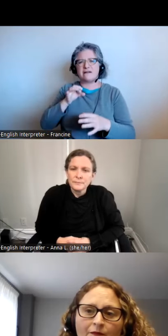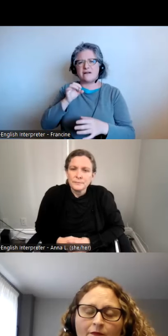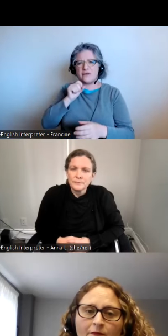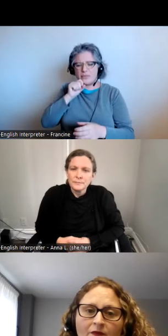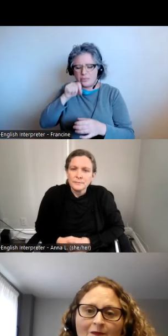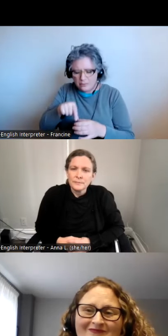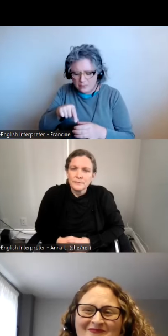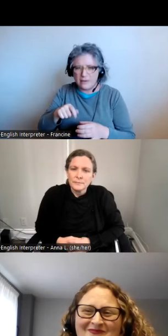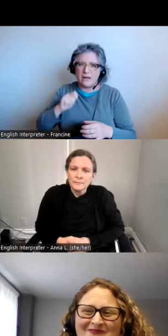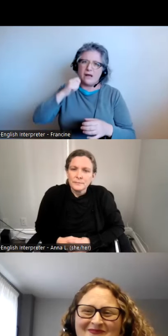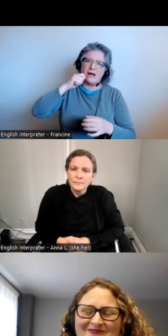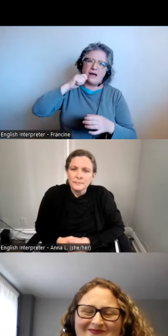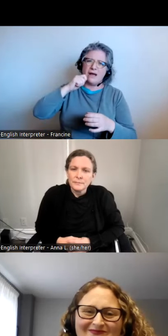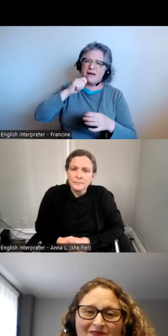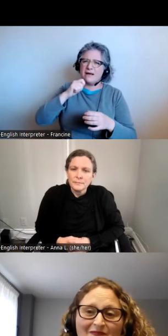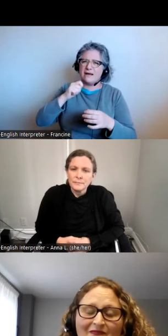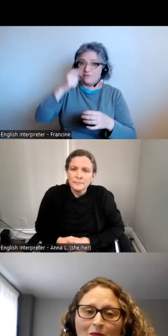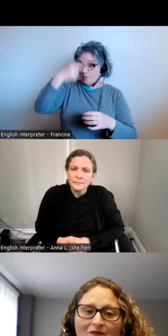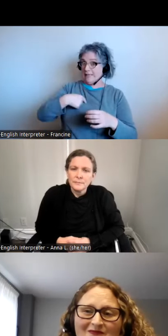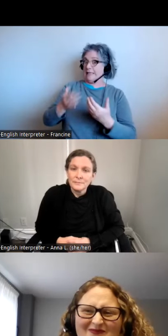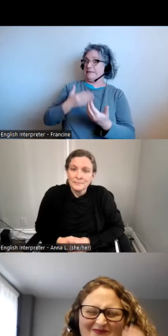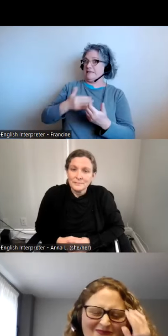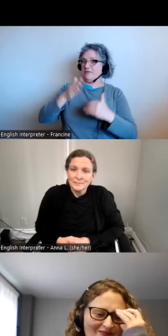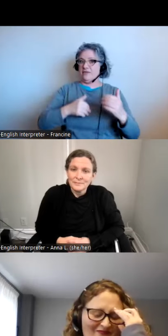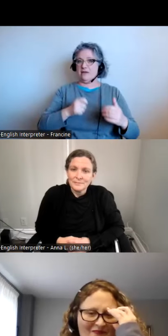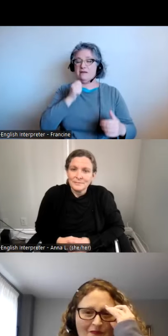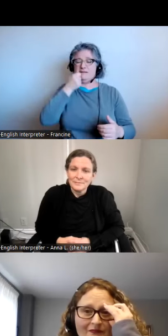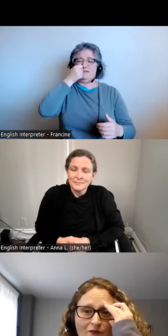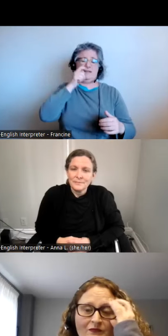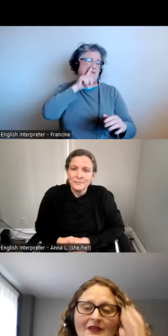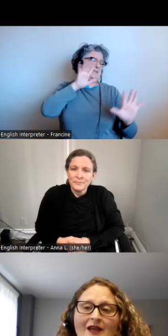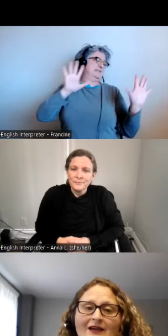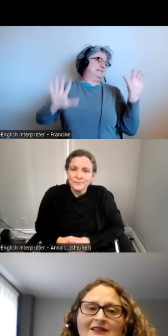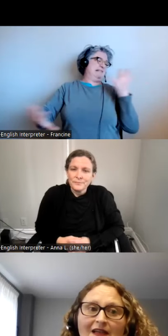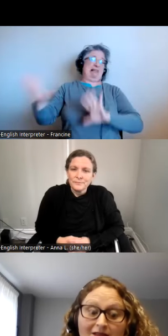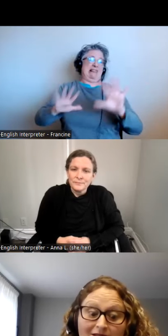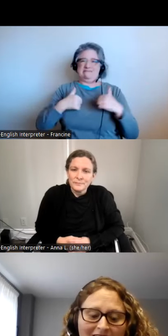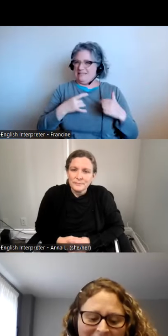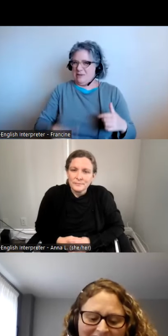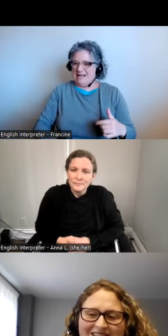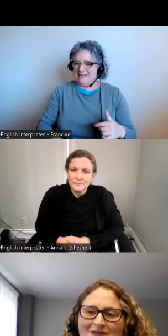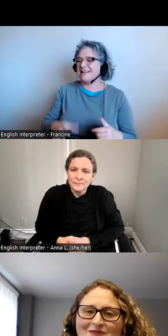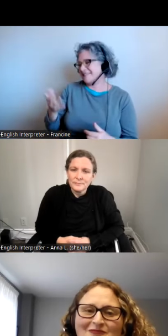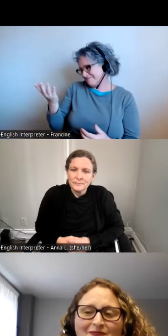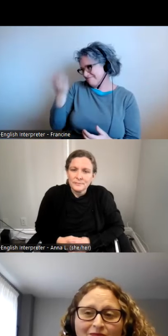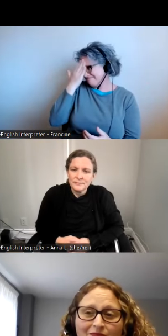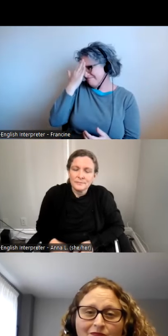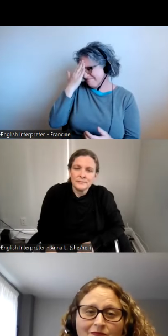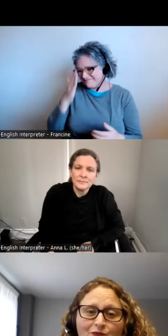an oral test that's now available I think for kids and for me for